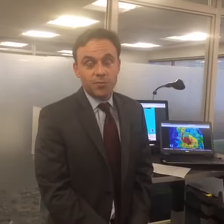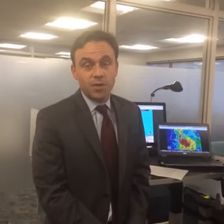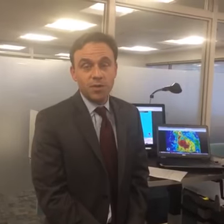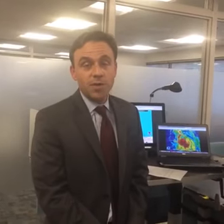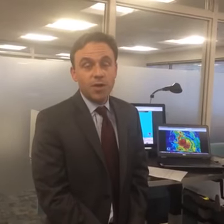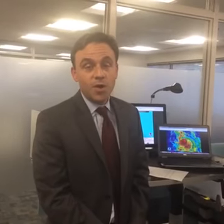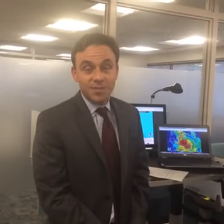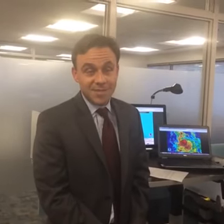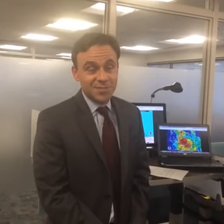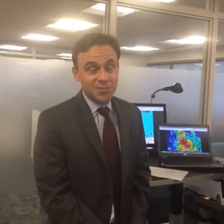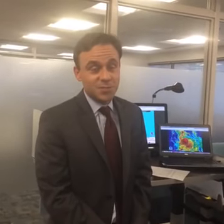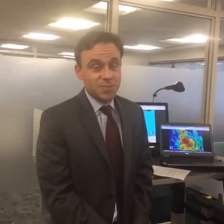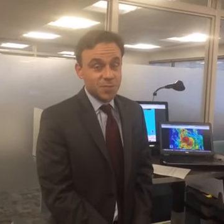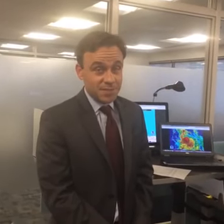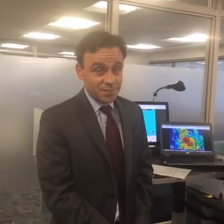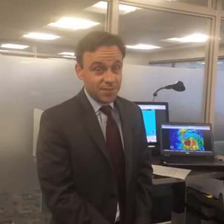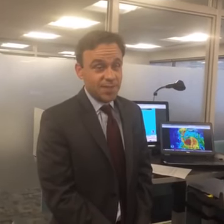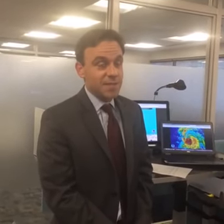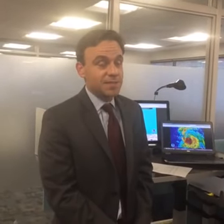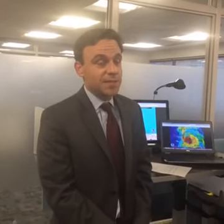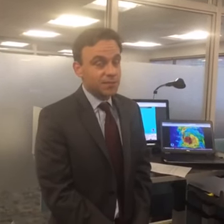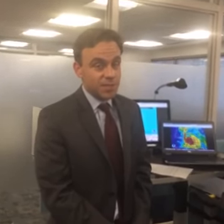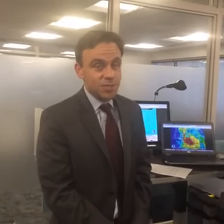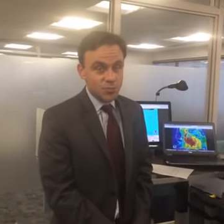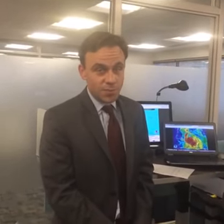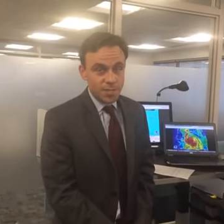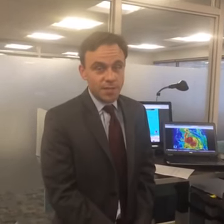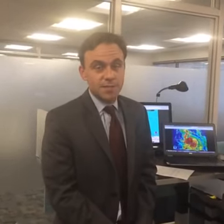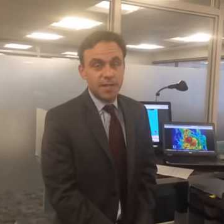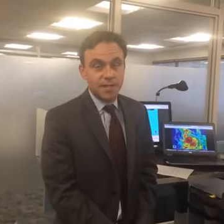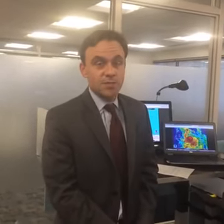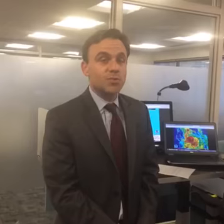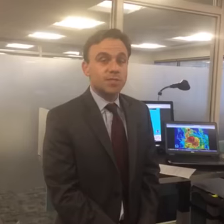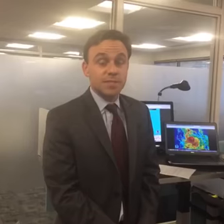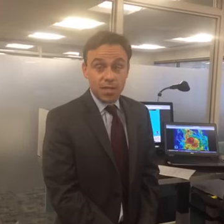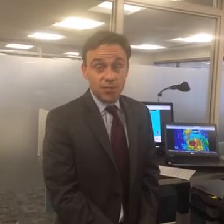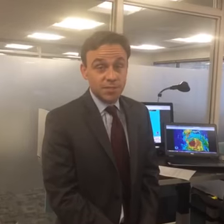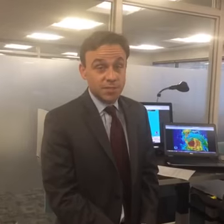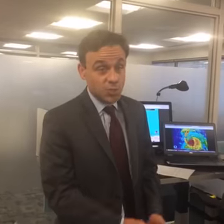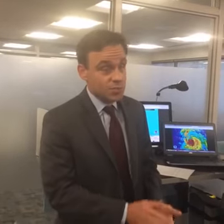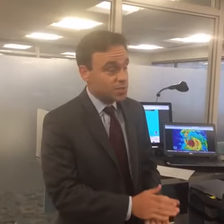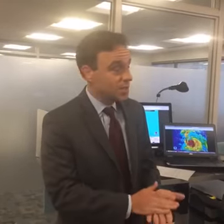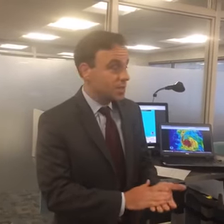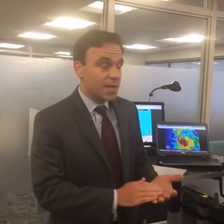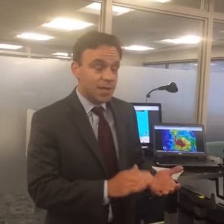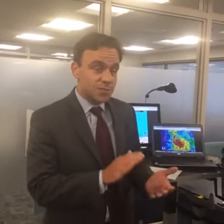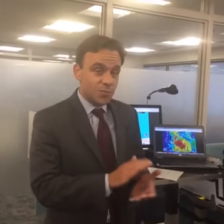for all disaster but specifically a significant storm that is heading towards the southeast coast.